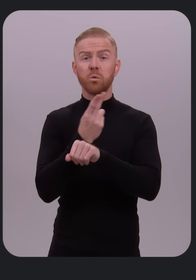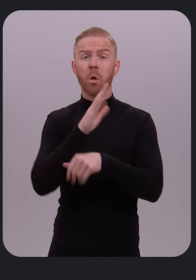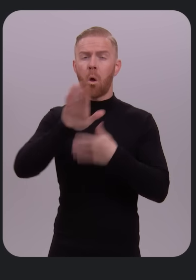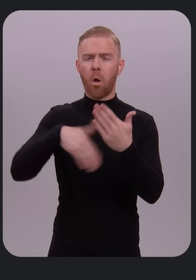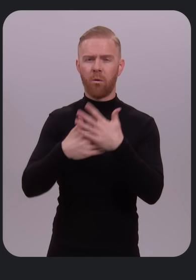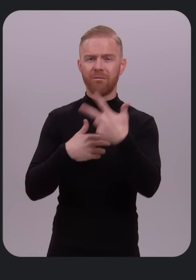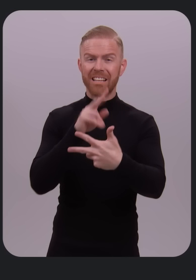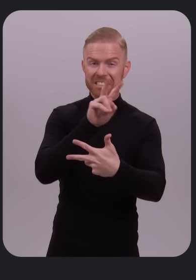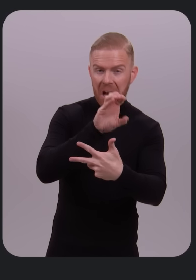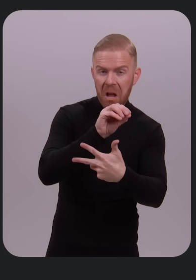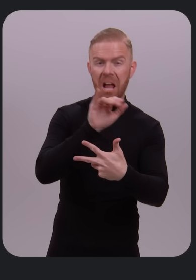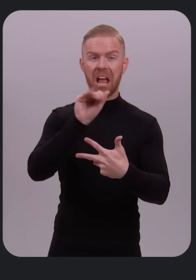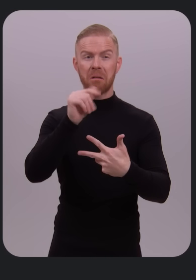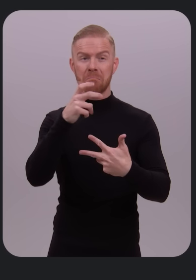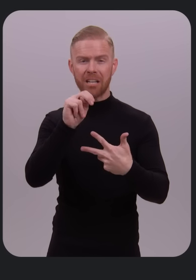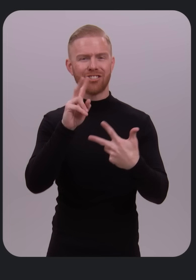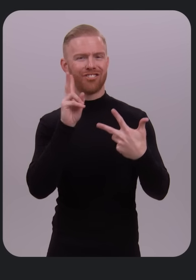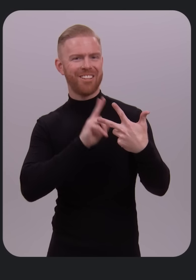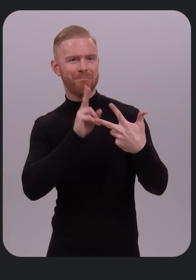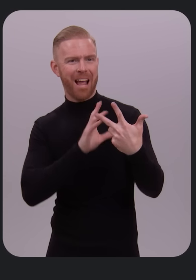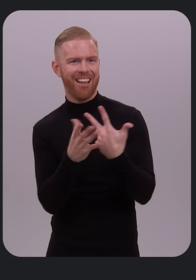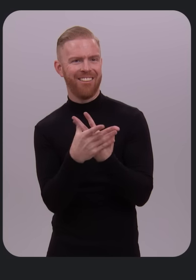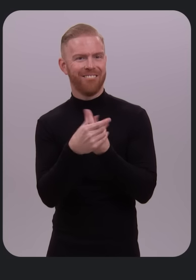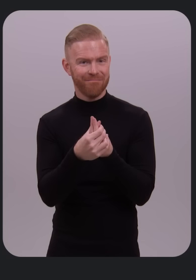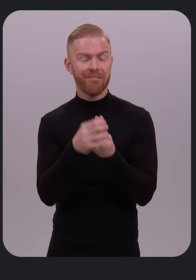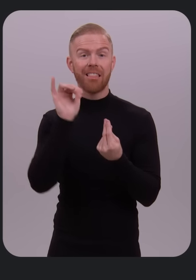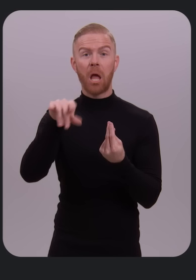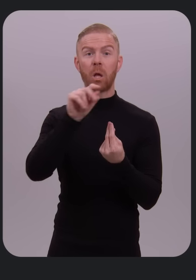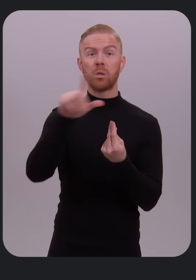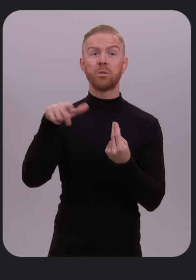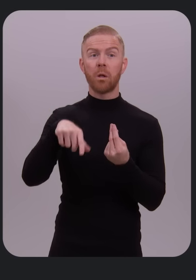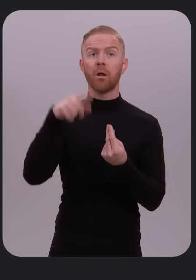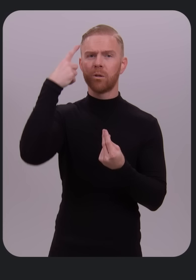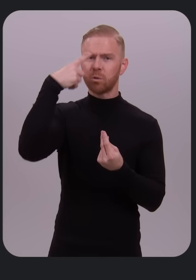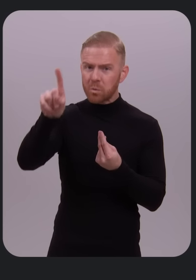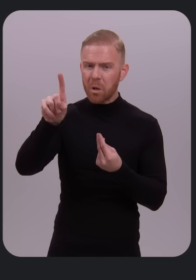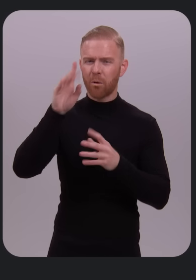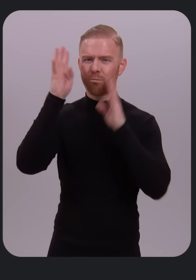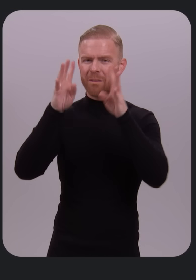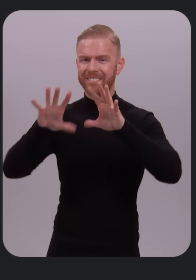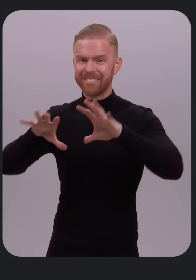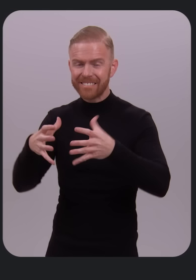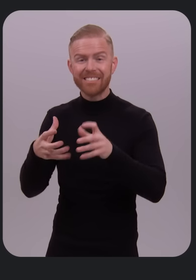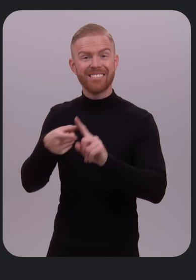and Gemini, a tool built for creatives, by creatives.